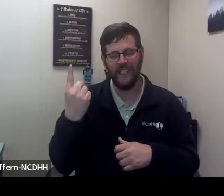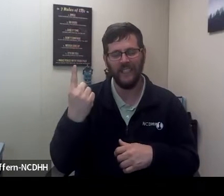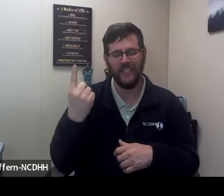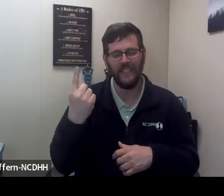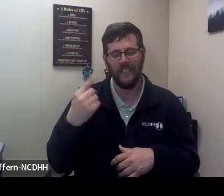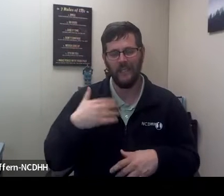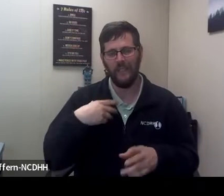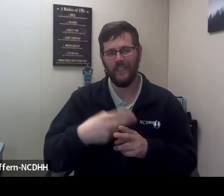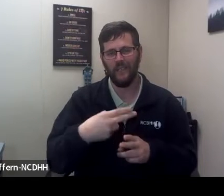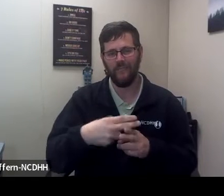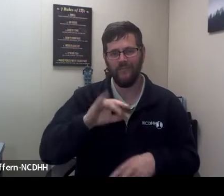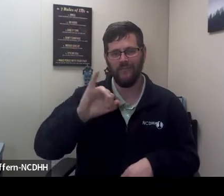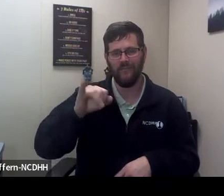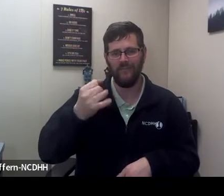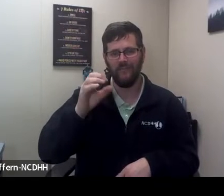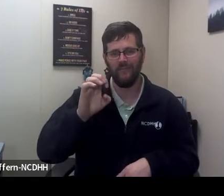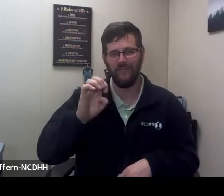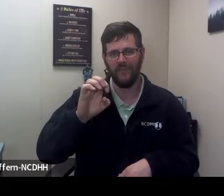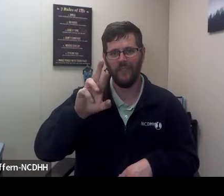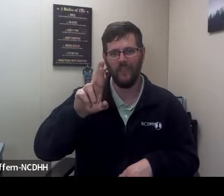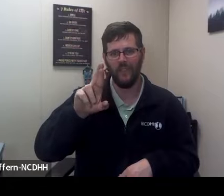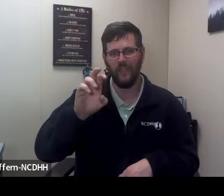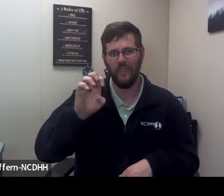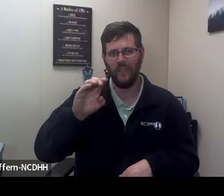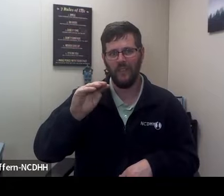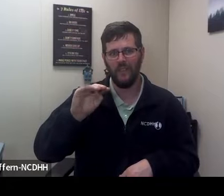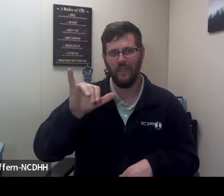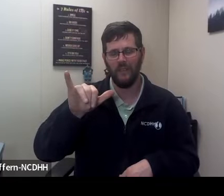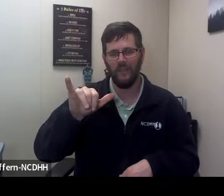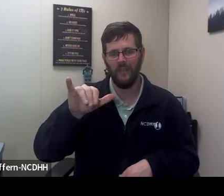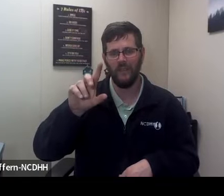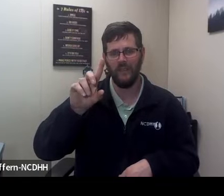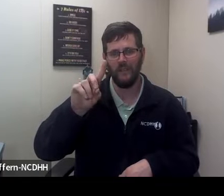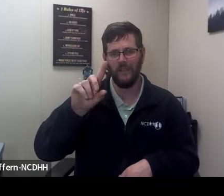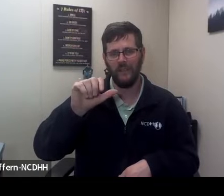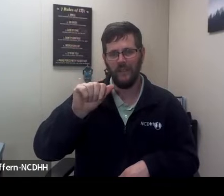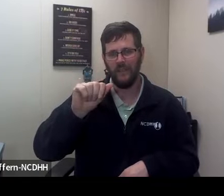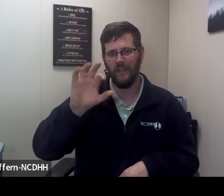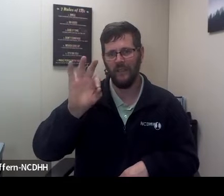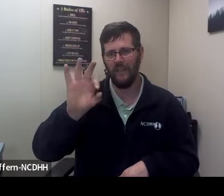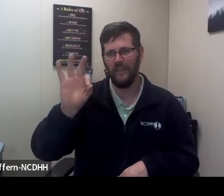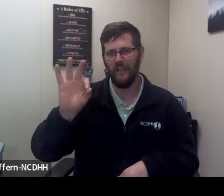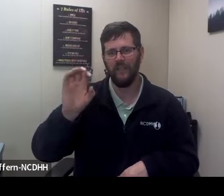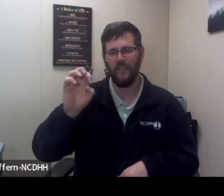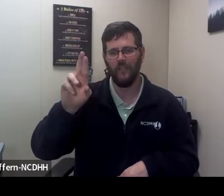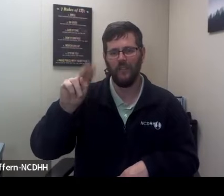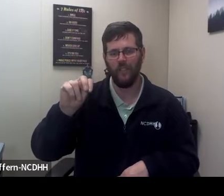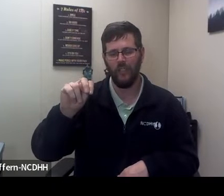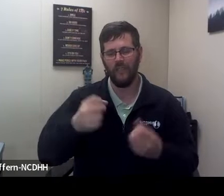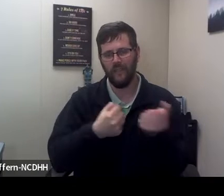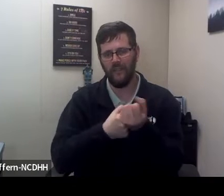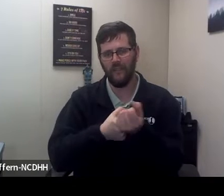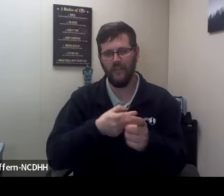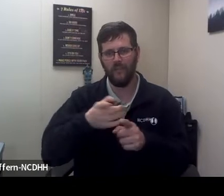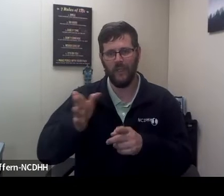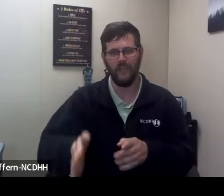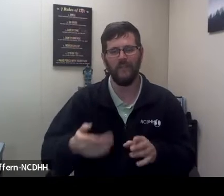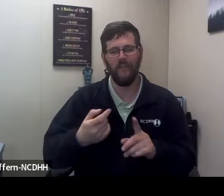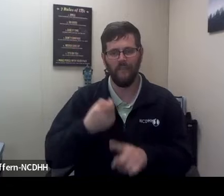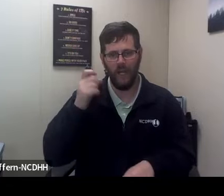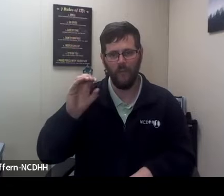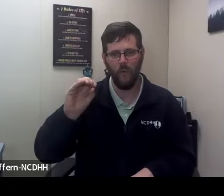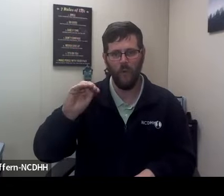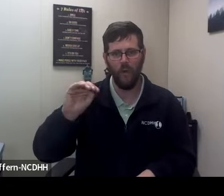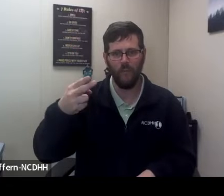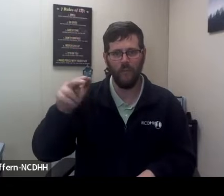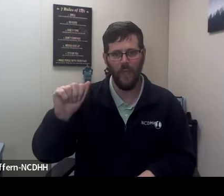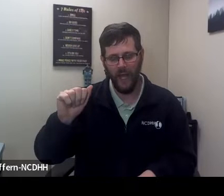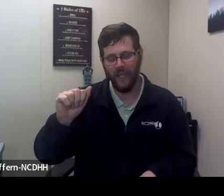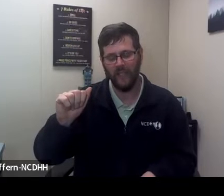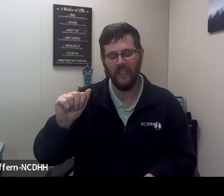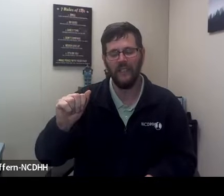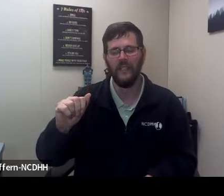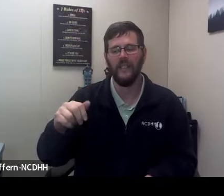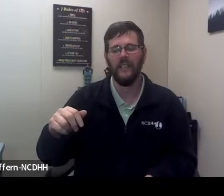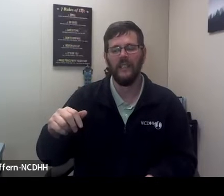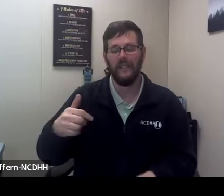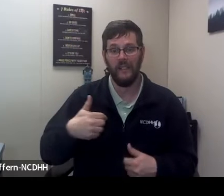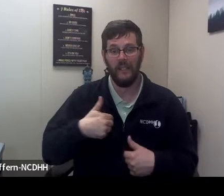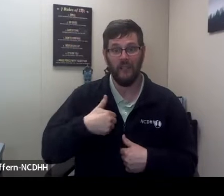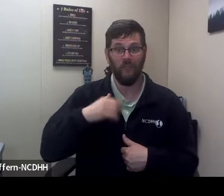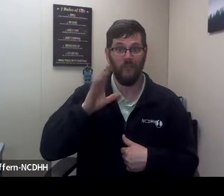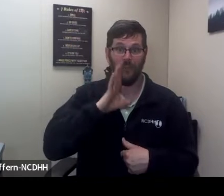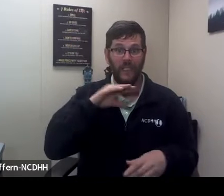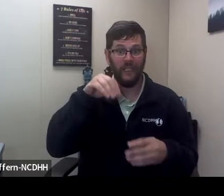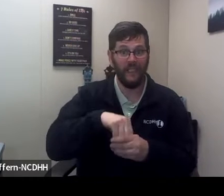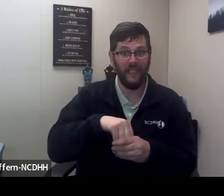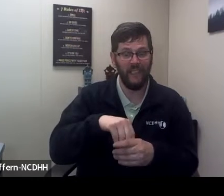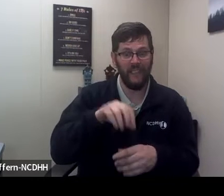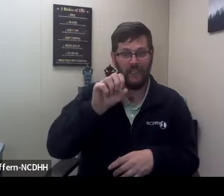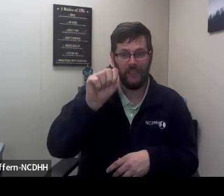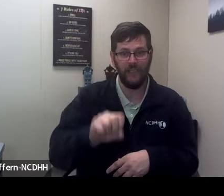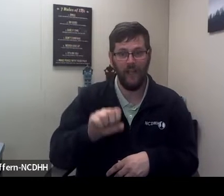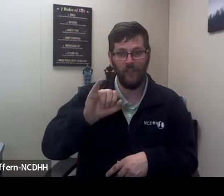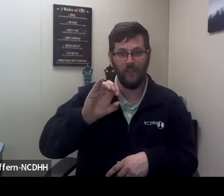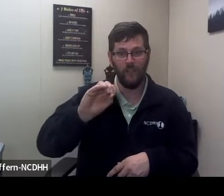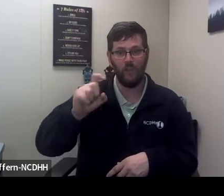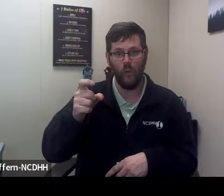Hello everyone! My name is Jeremy Daffern and I am an advocacy specialist from Omaha. I will be